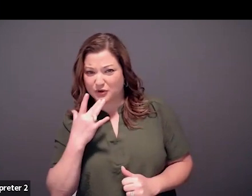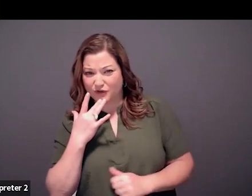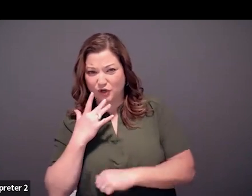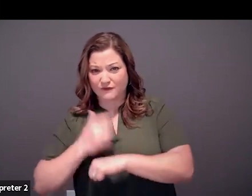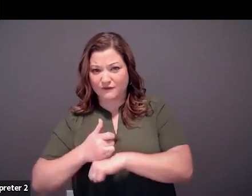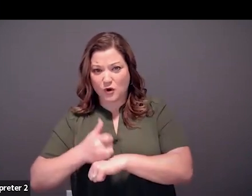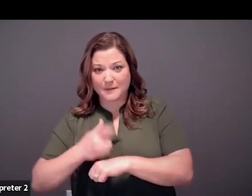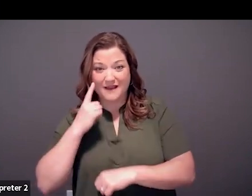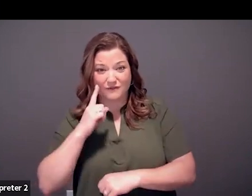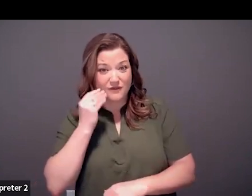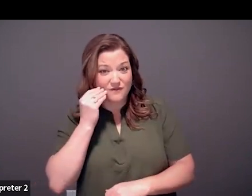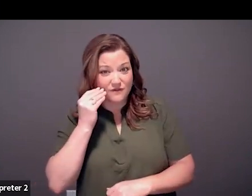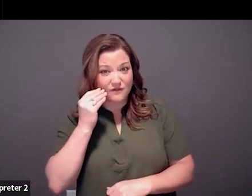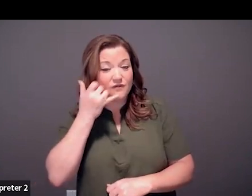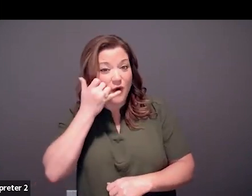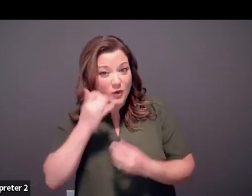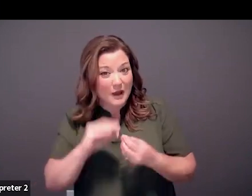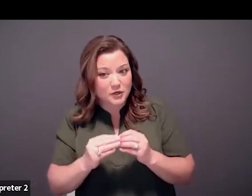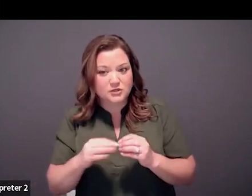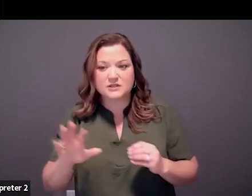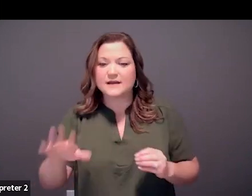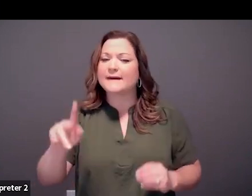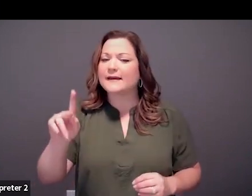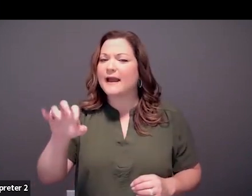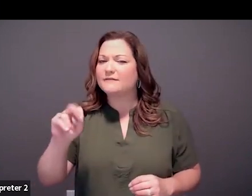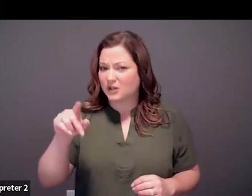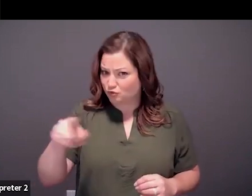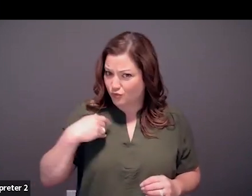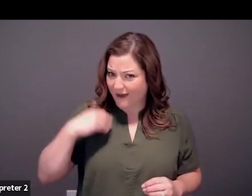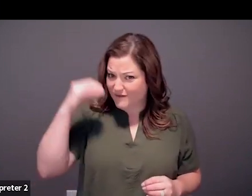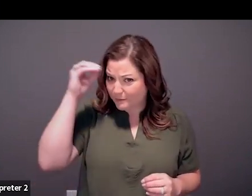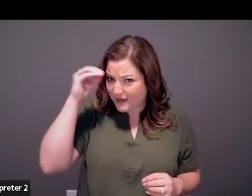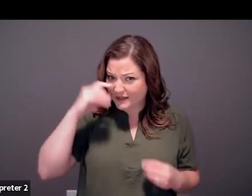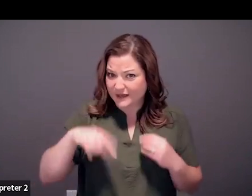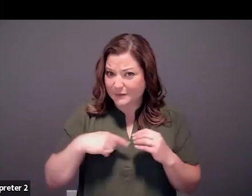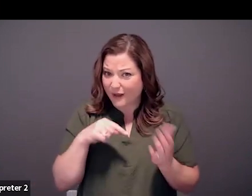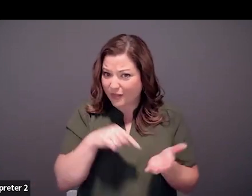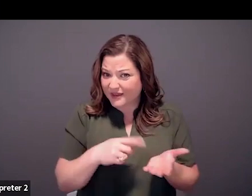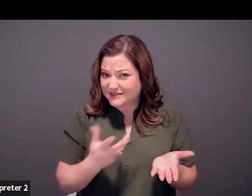I'd be curious, Kevin, as a screen reader user, if you have opinions on this as well.